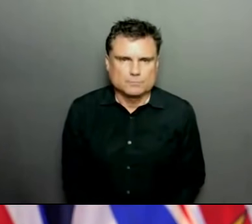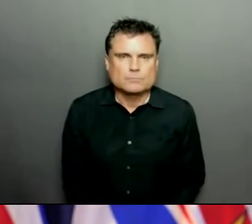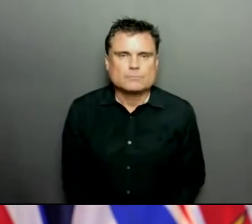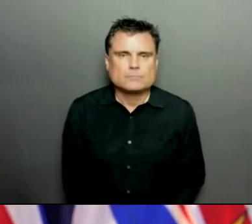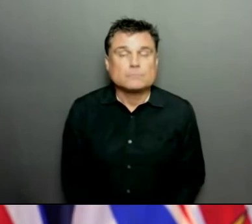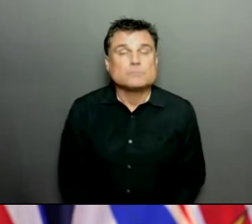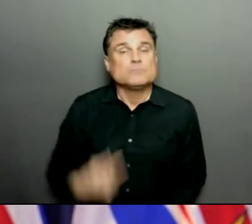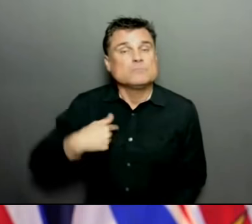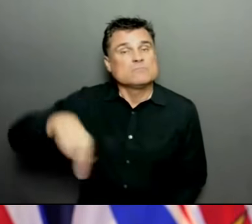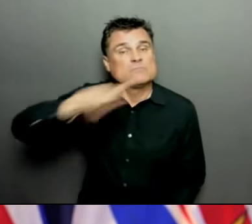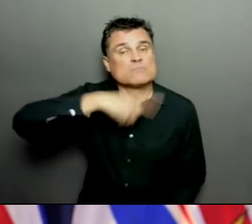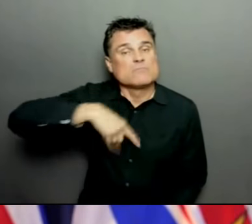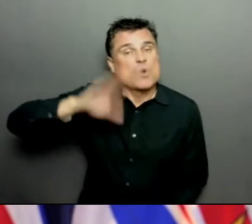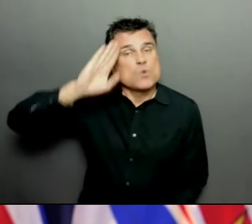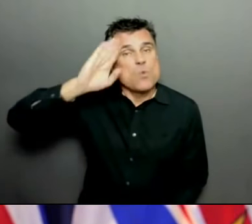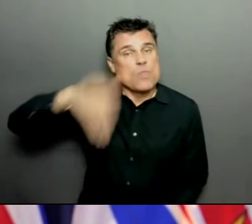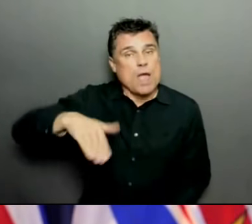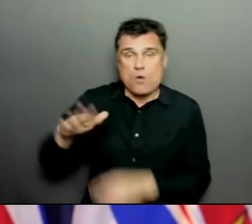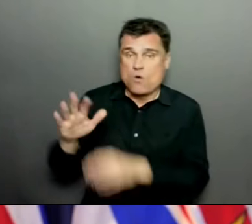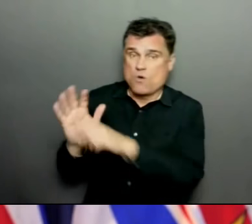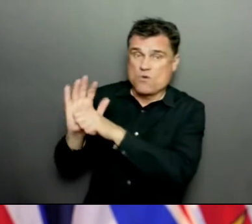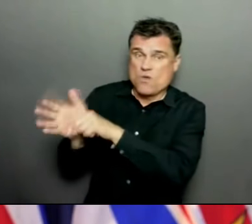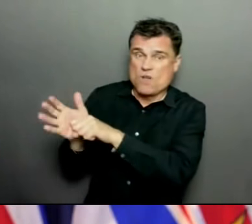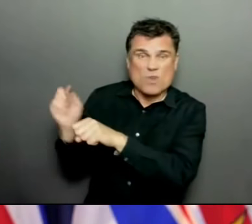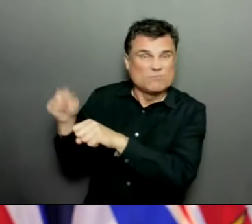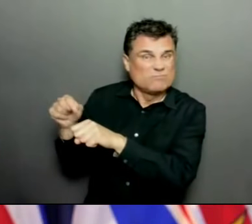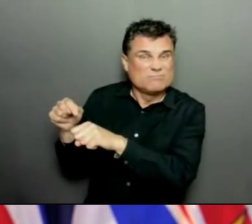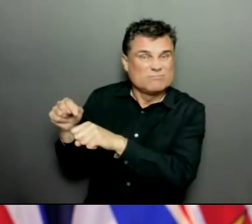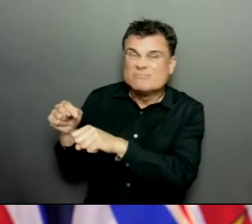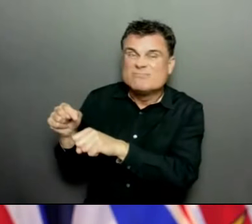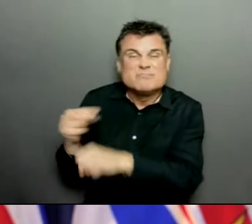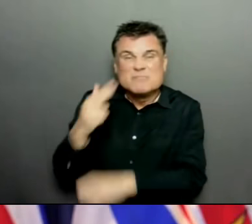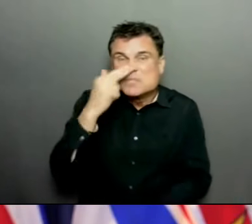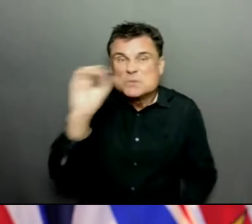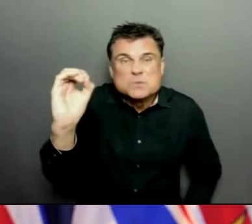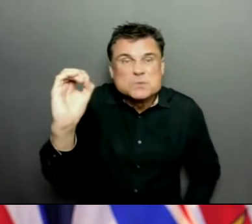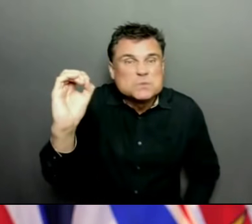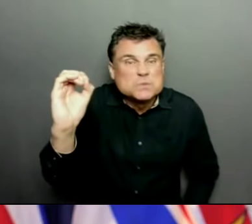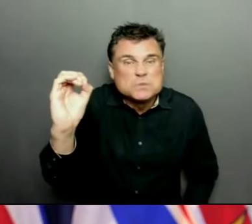from our own experience, that COVID 19 is ruthless in the mission to spread, we